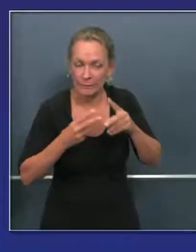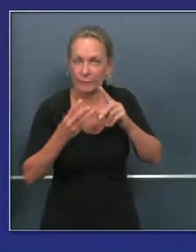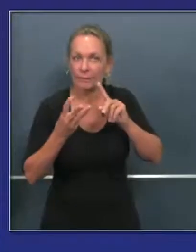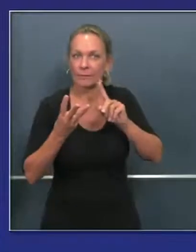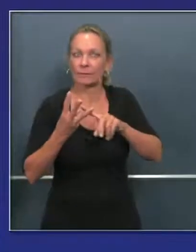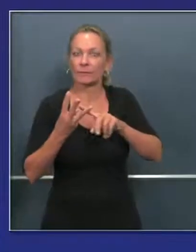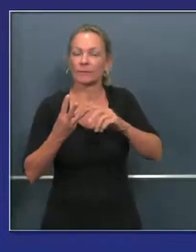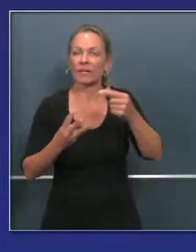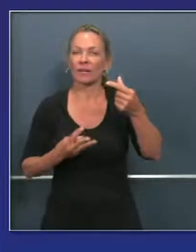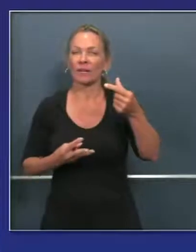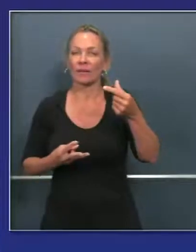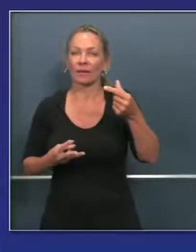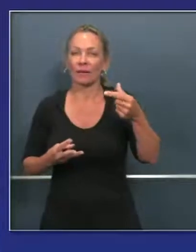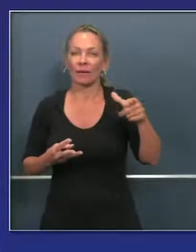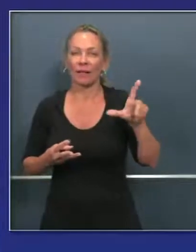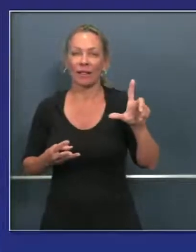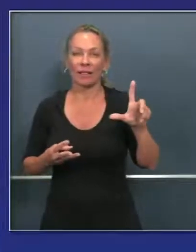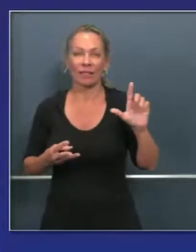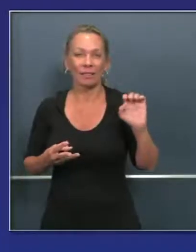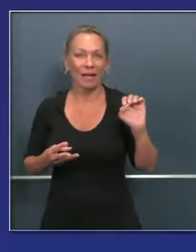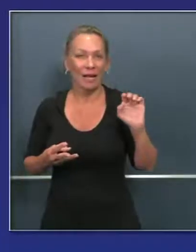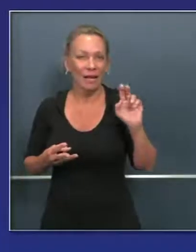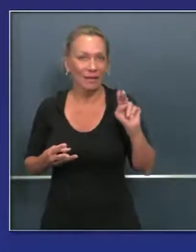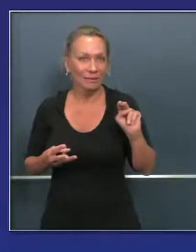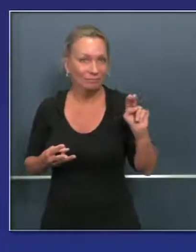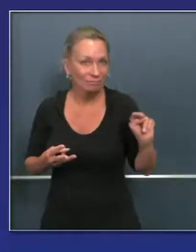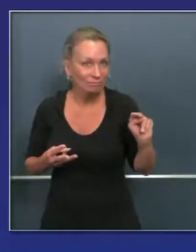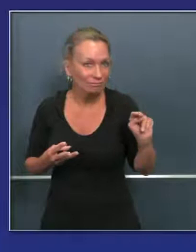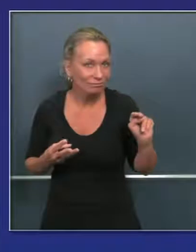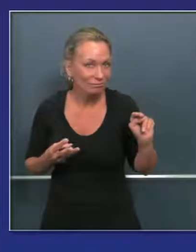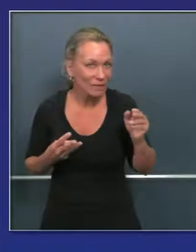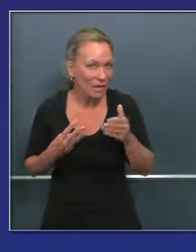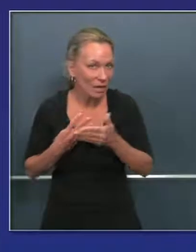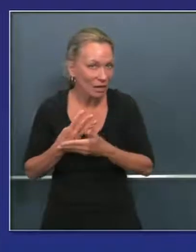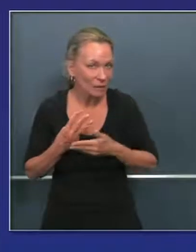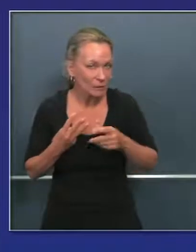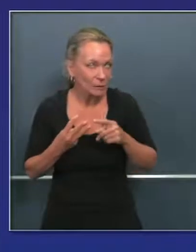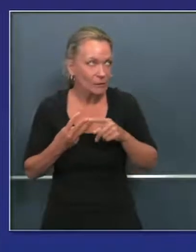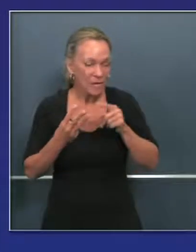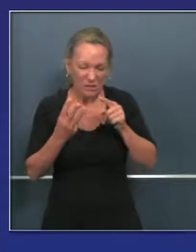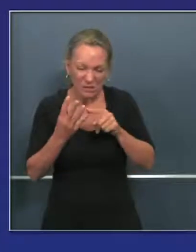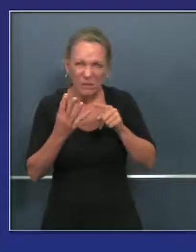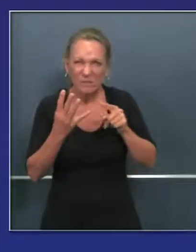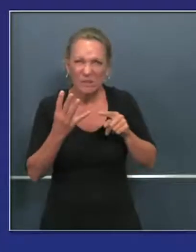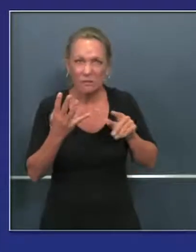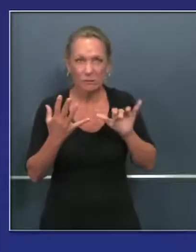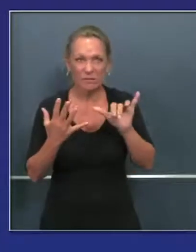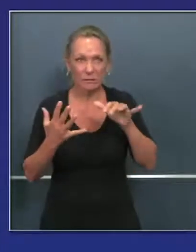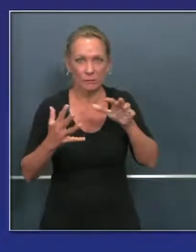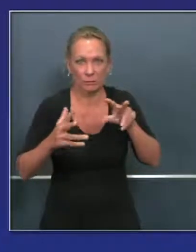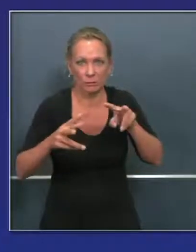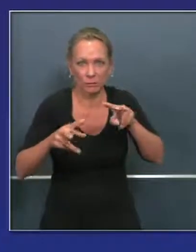engagement with our state health officials and as you see from the slide reference here again